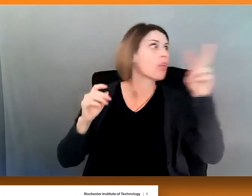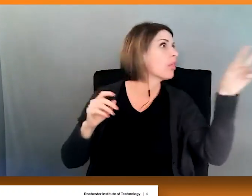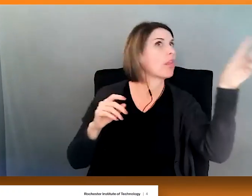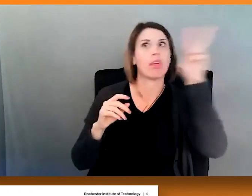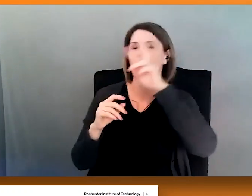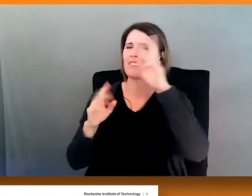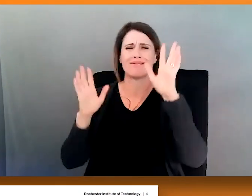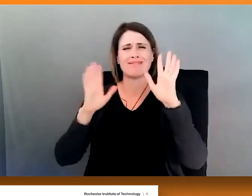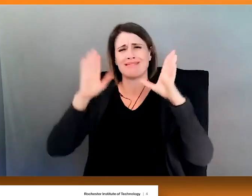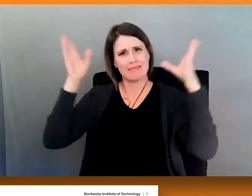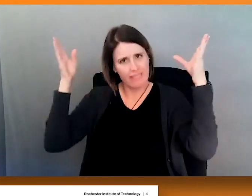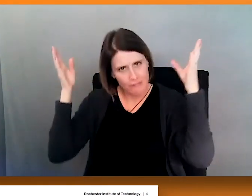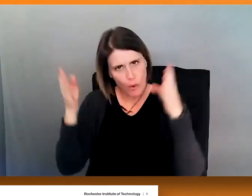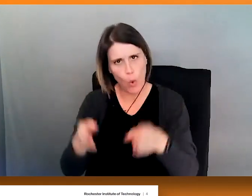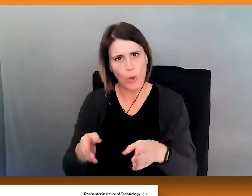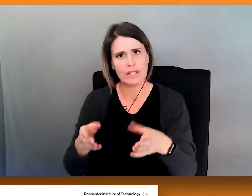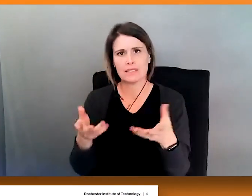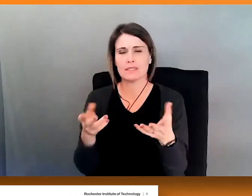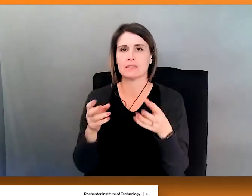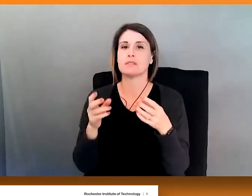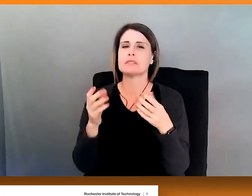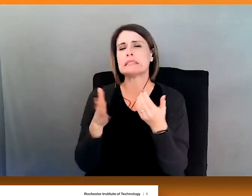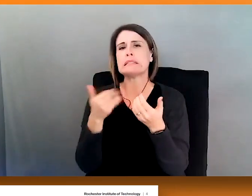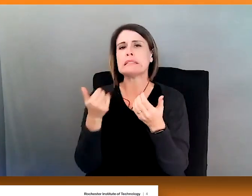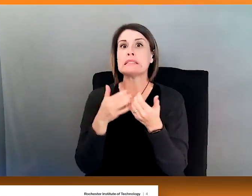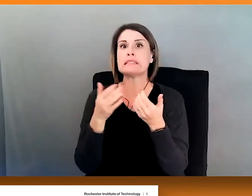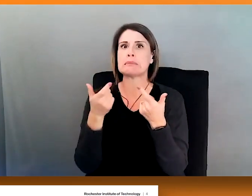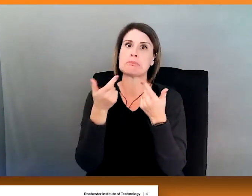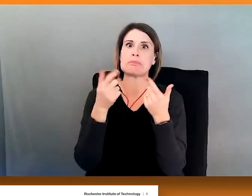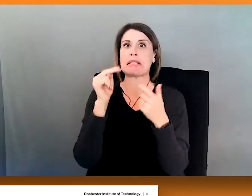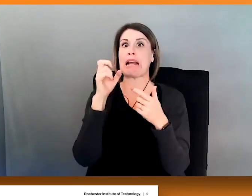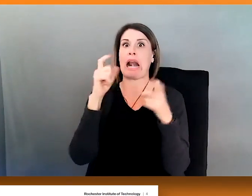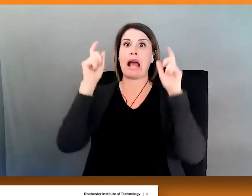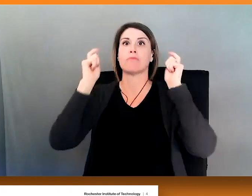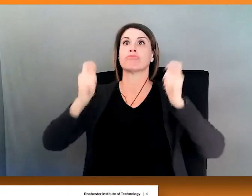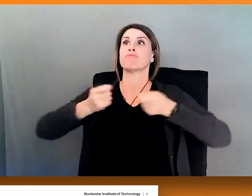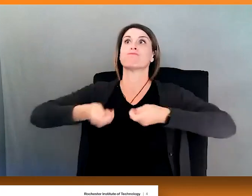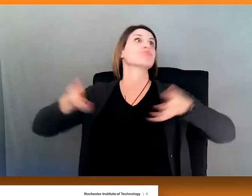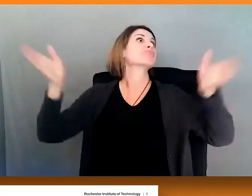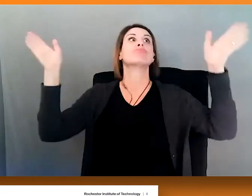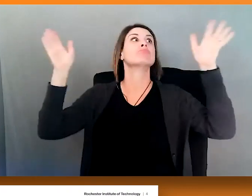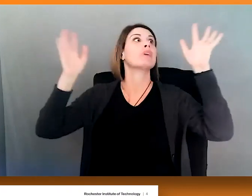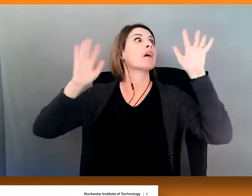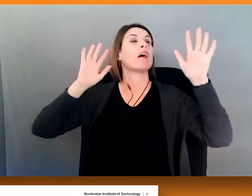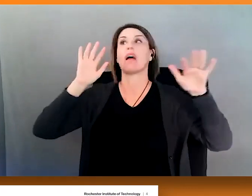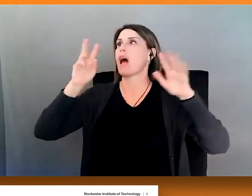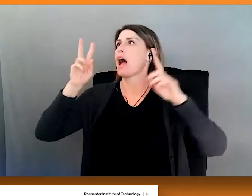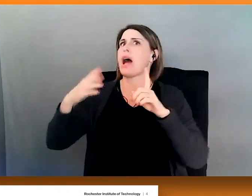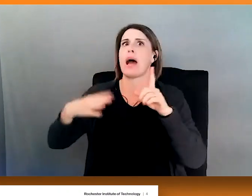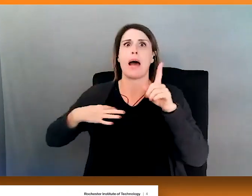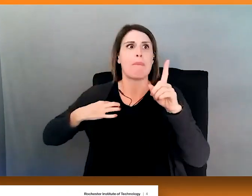and, you know, cast a wide net and just apply for anything,